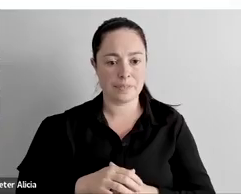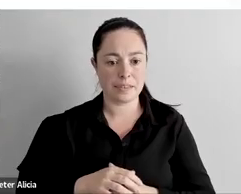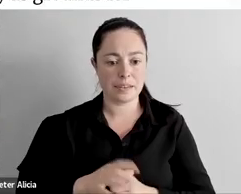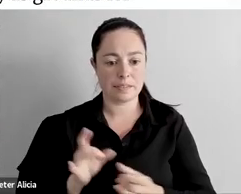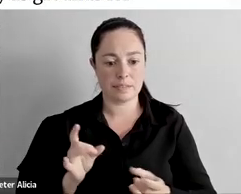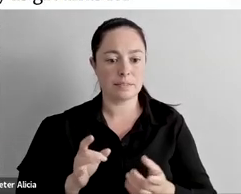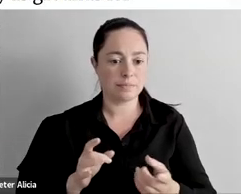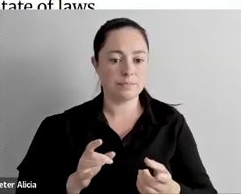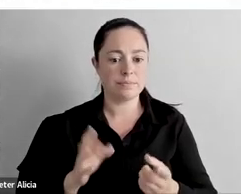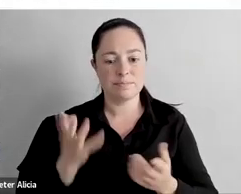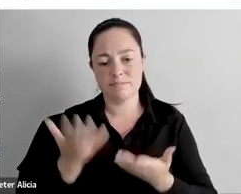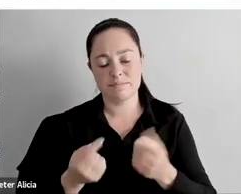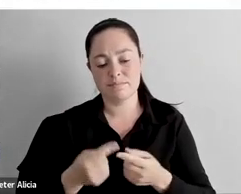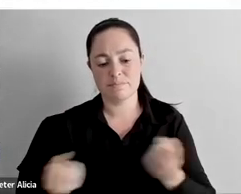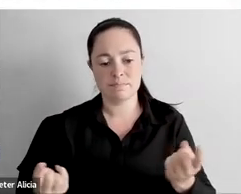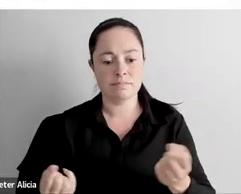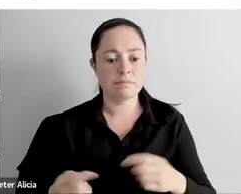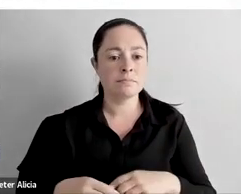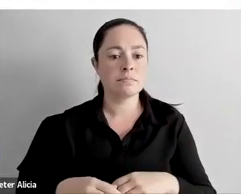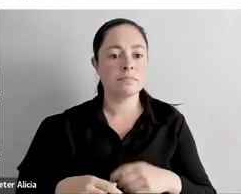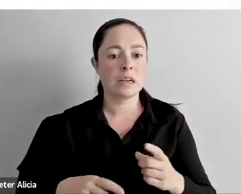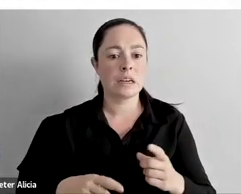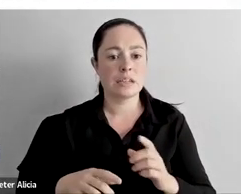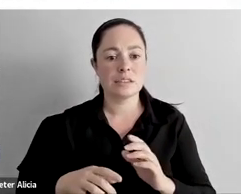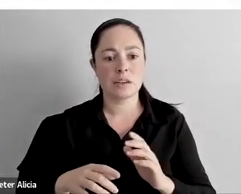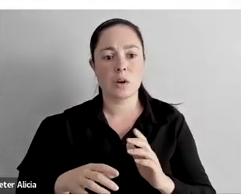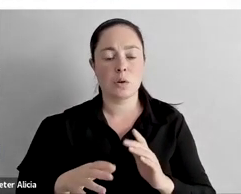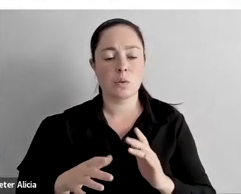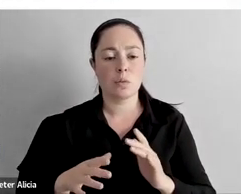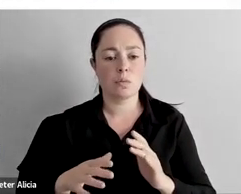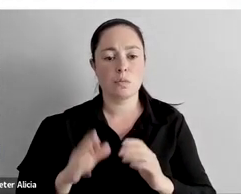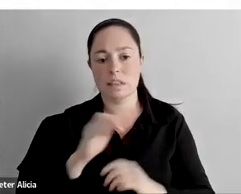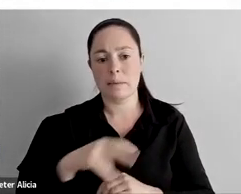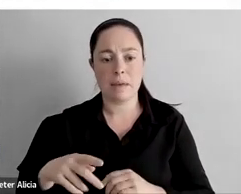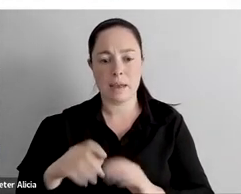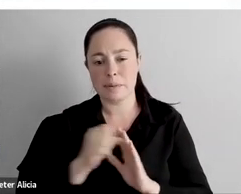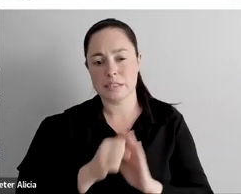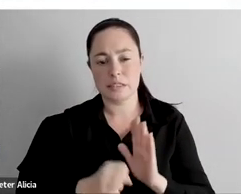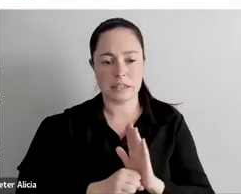first map. These are maps of states that terminate